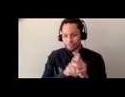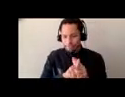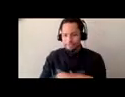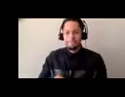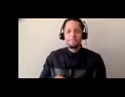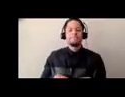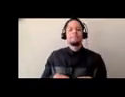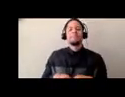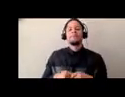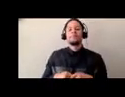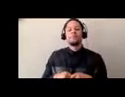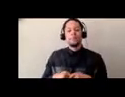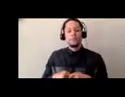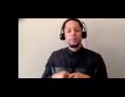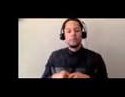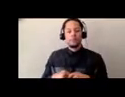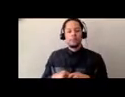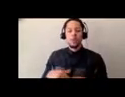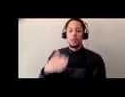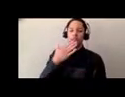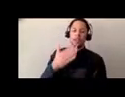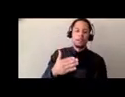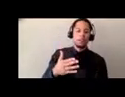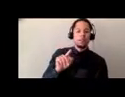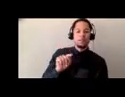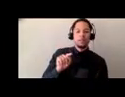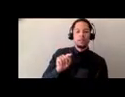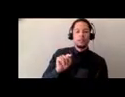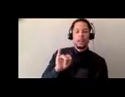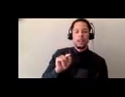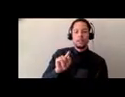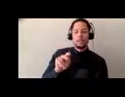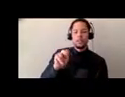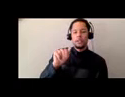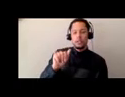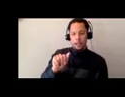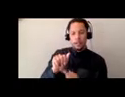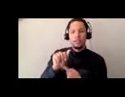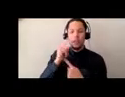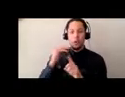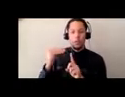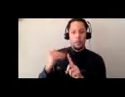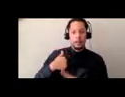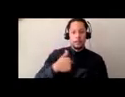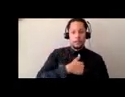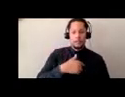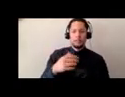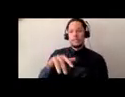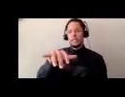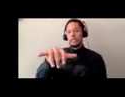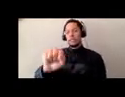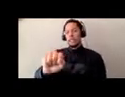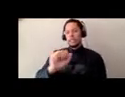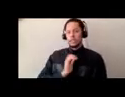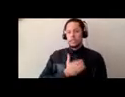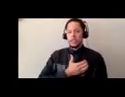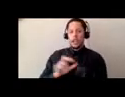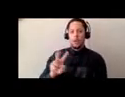So thank you Tatiana for reminding us that our veteran services are very much a part of this DAN representation.